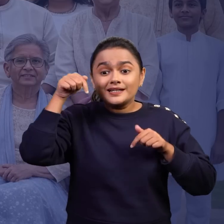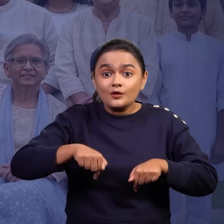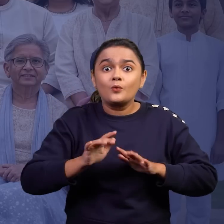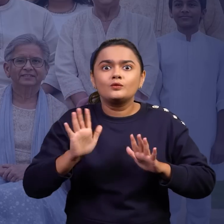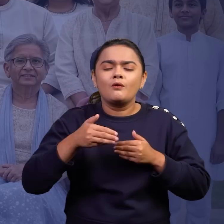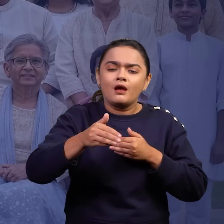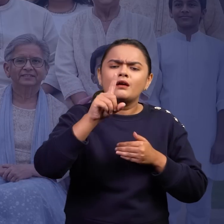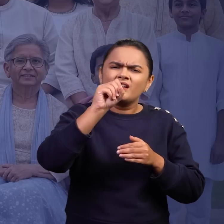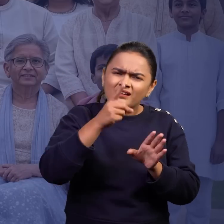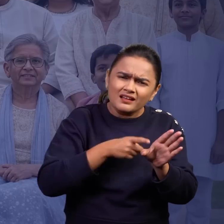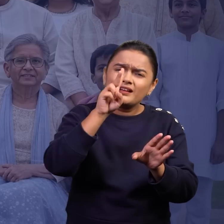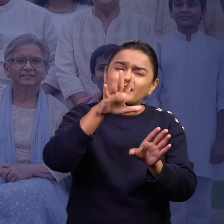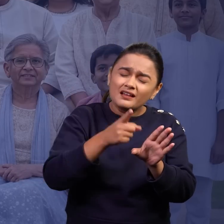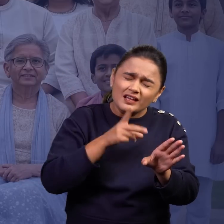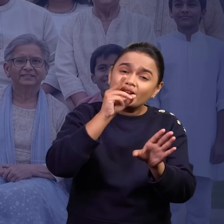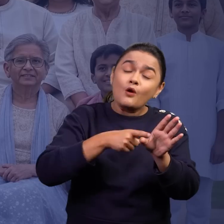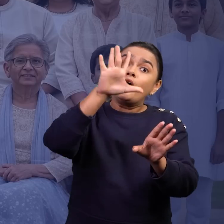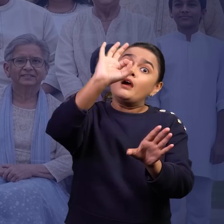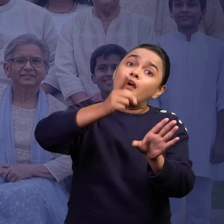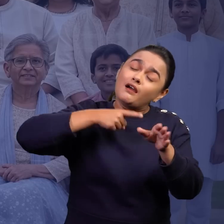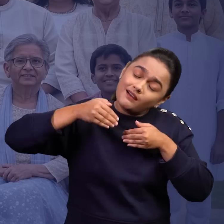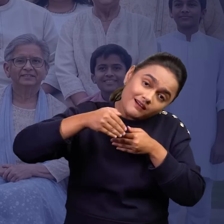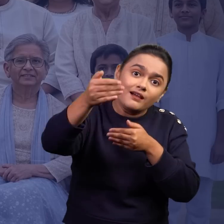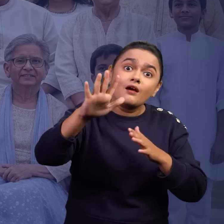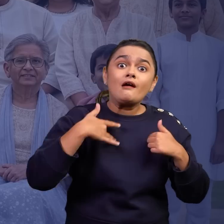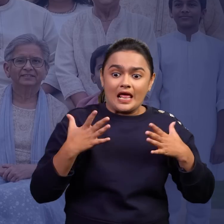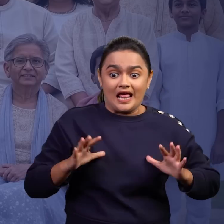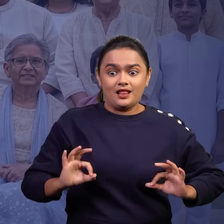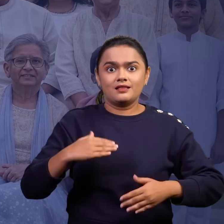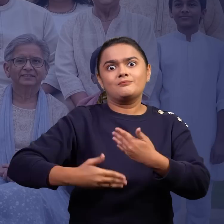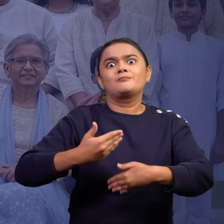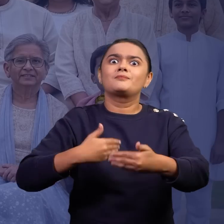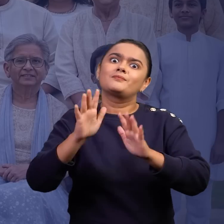it should be delayed by 10, 20, 25 or even 50 years through a healthy lifestyle.